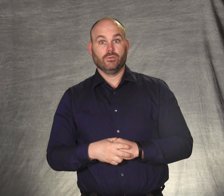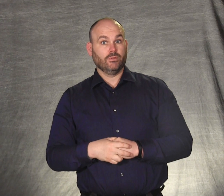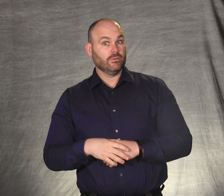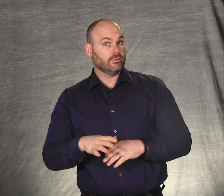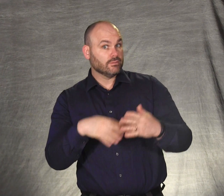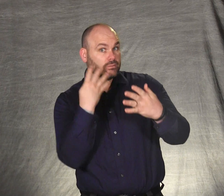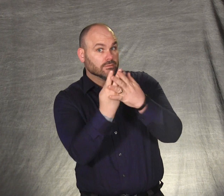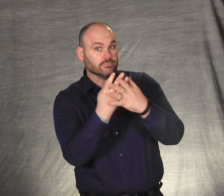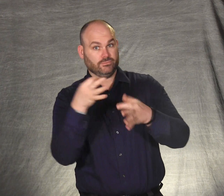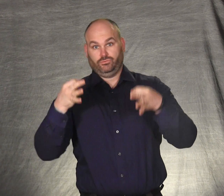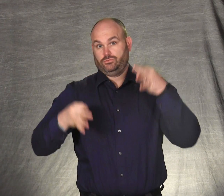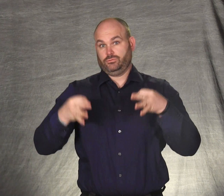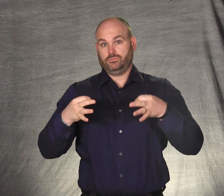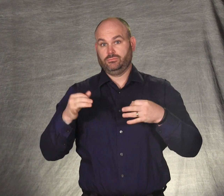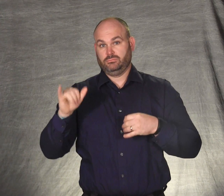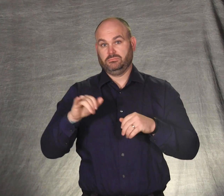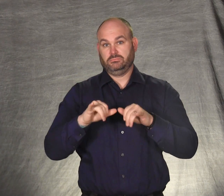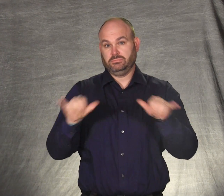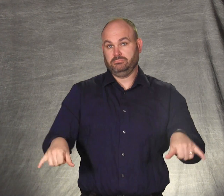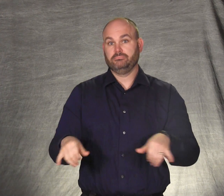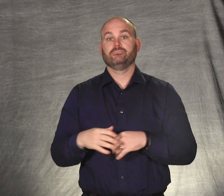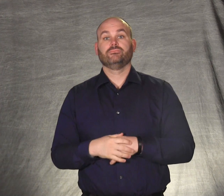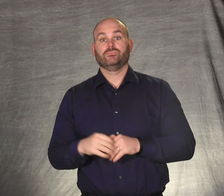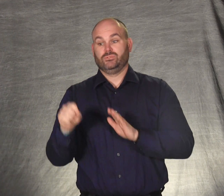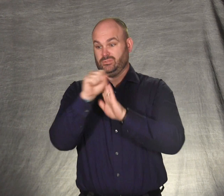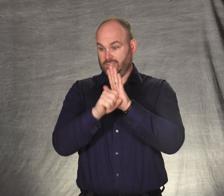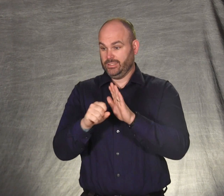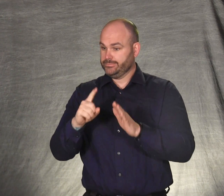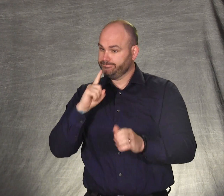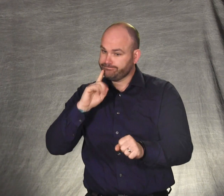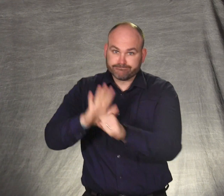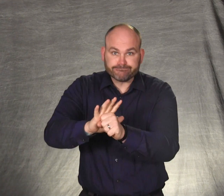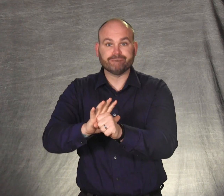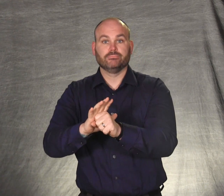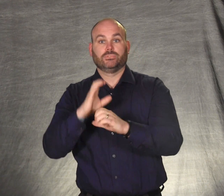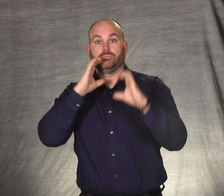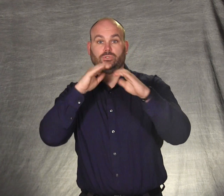Criminal Justice: The state should ensure communication access